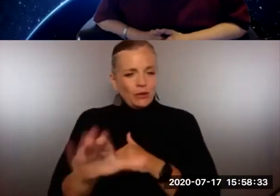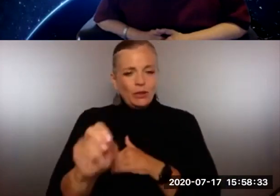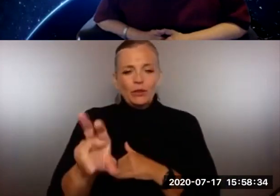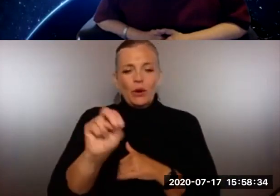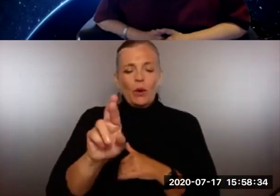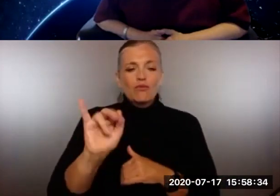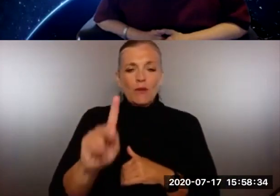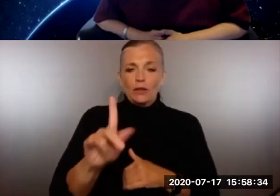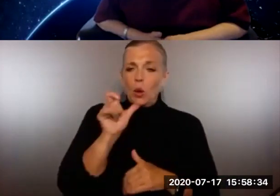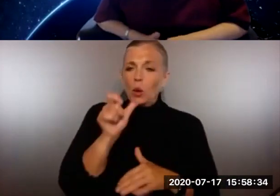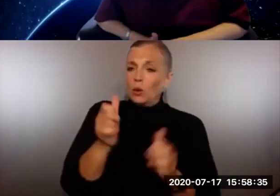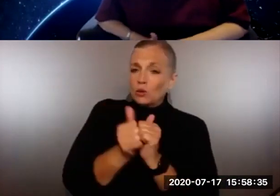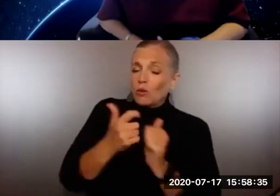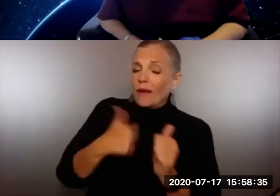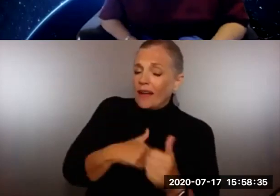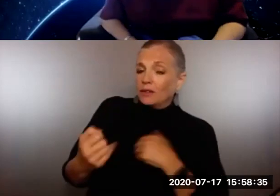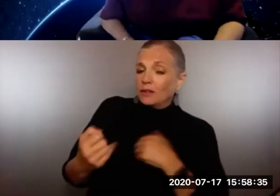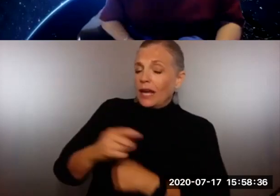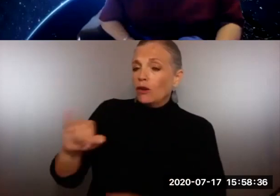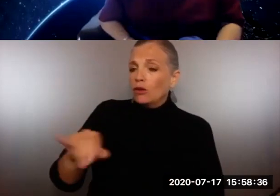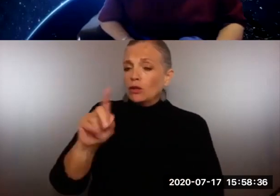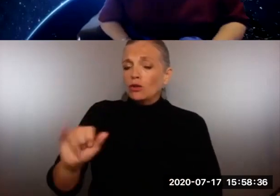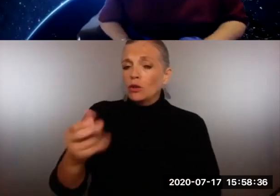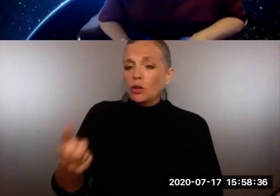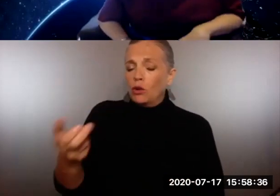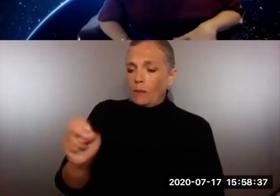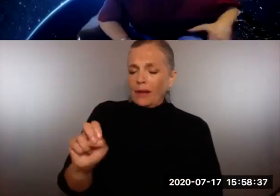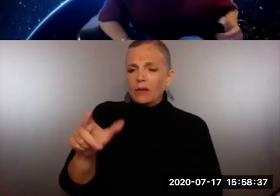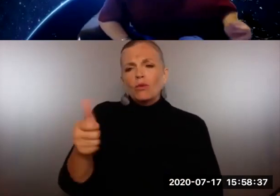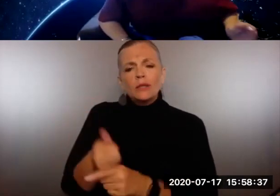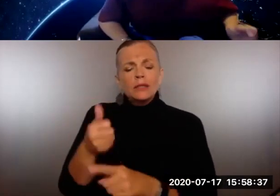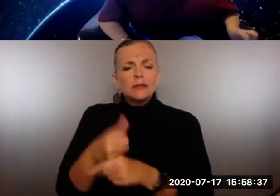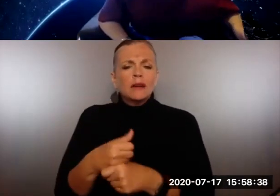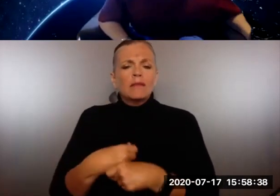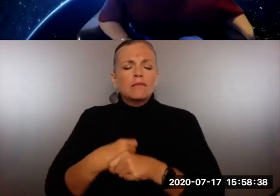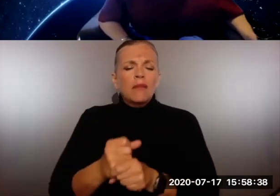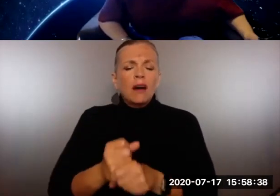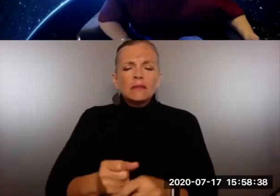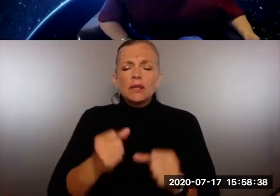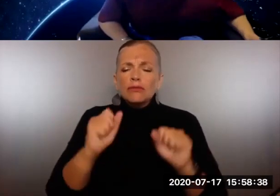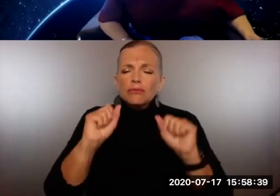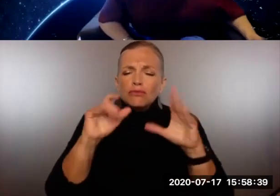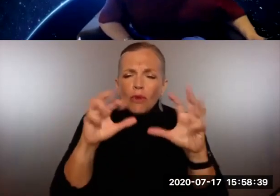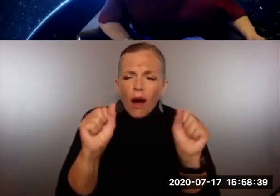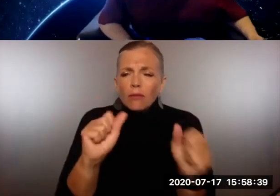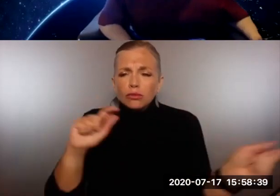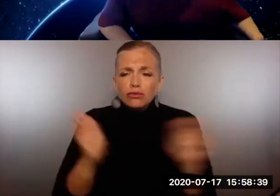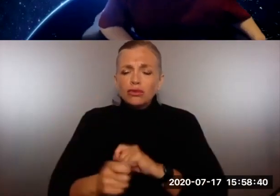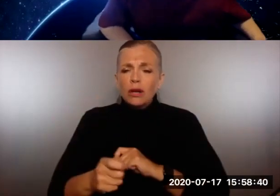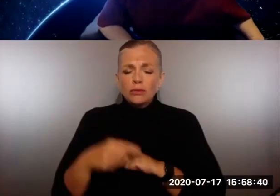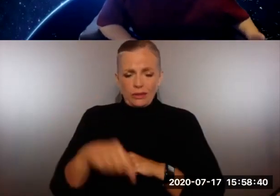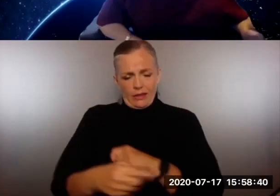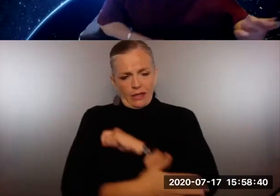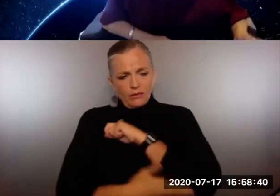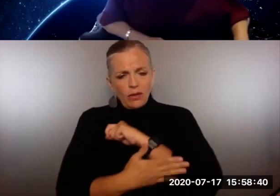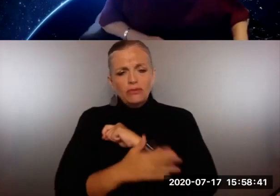who in President Obama's words, has helped bring about incredible change in this country and around the world.